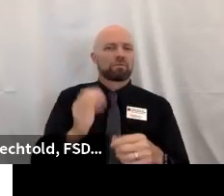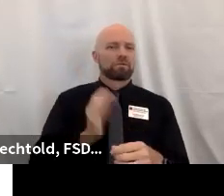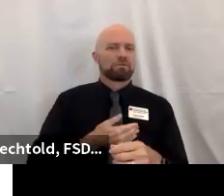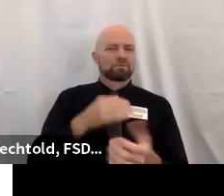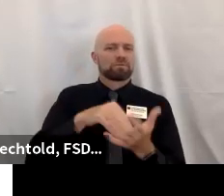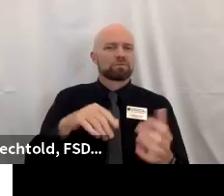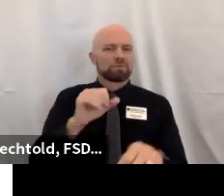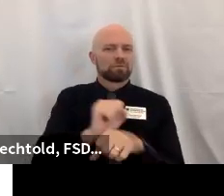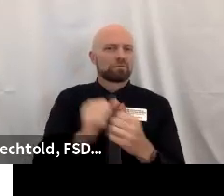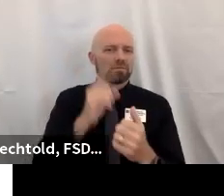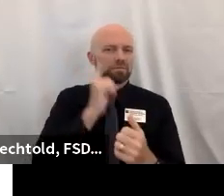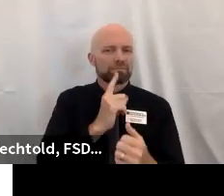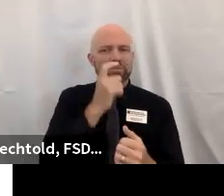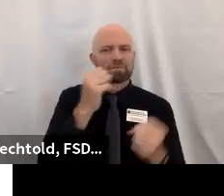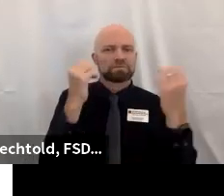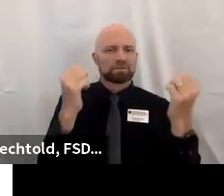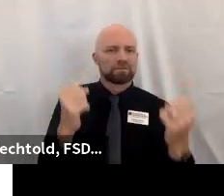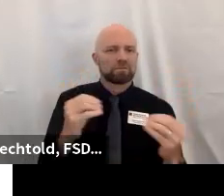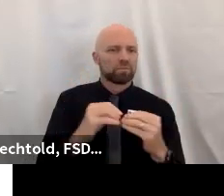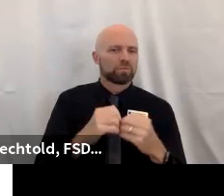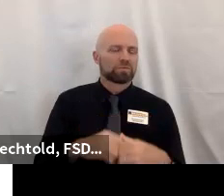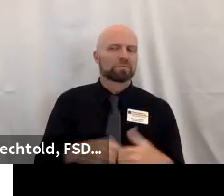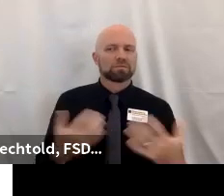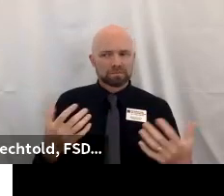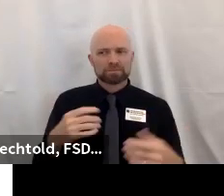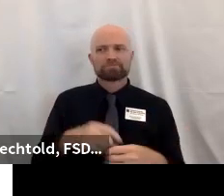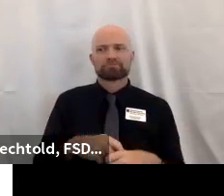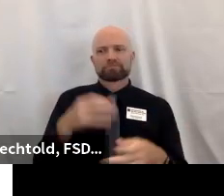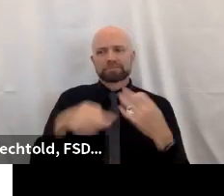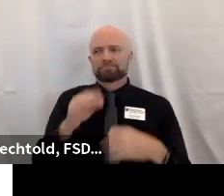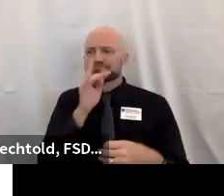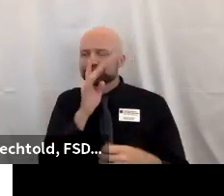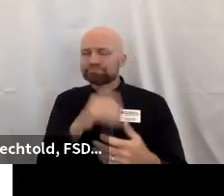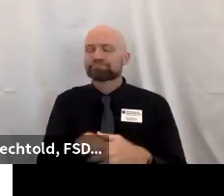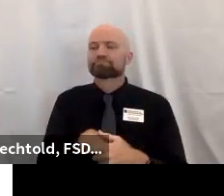it's actually very helpful with our students who are deaf and deaf signers,